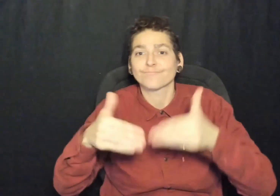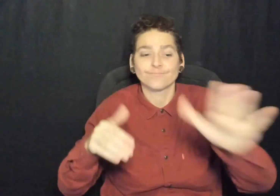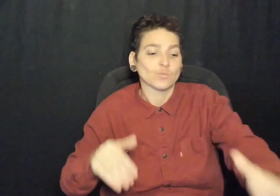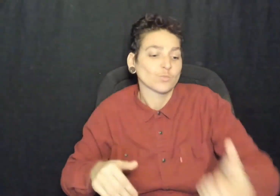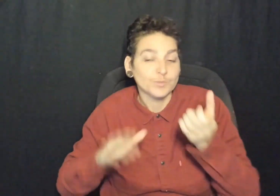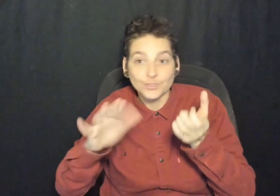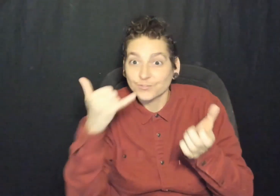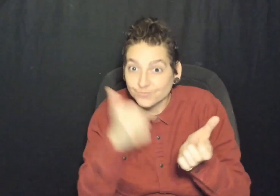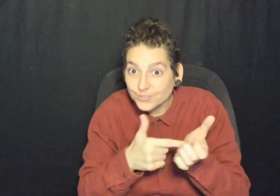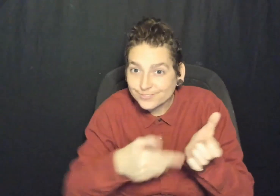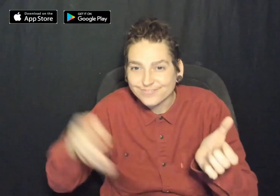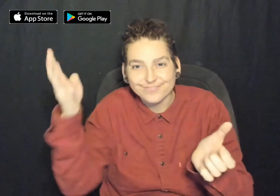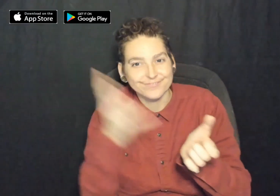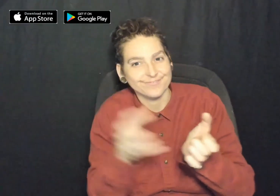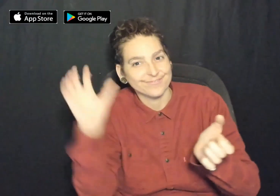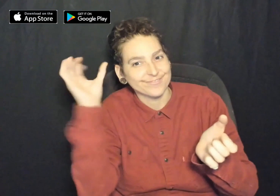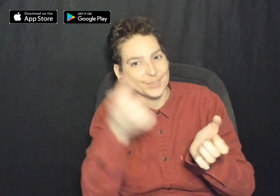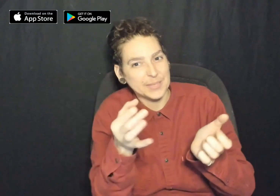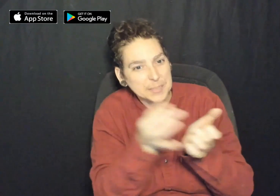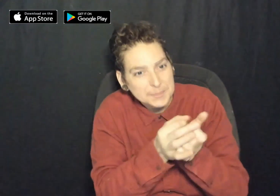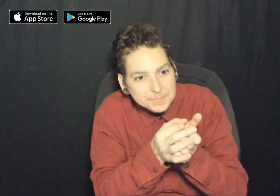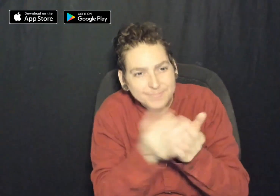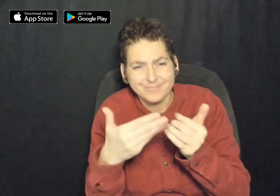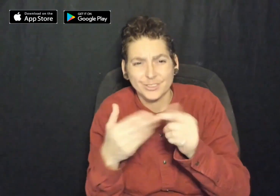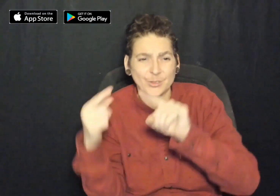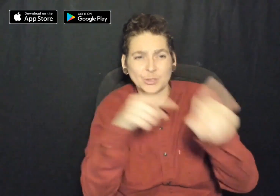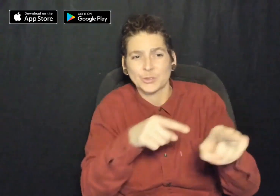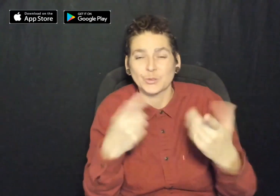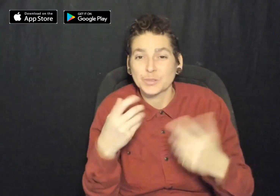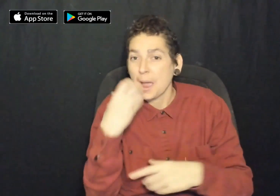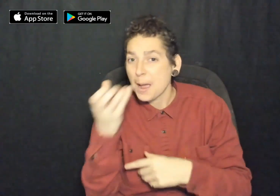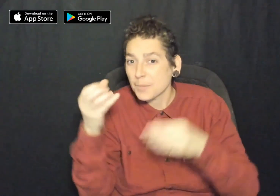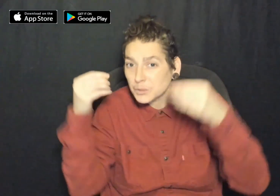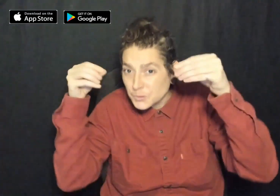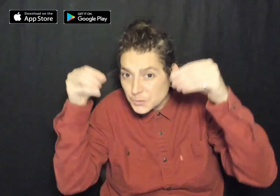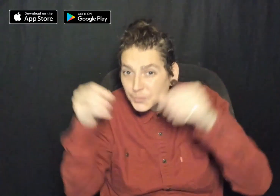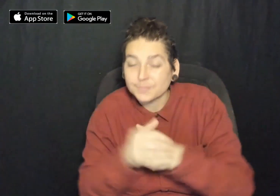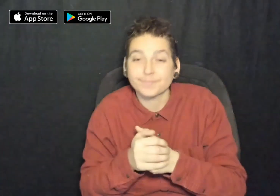download the Sign1News app by heading to the app store or Google play store on your smart